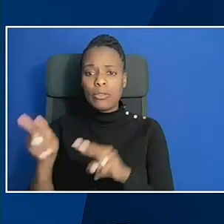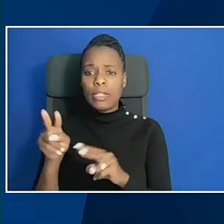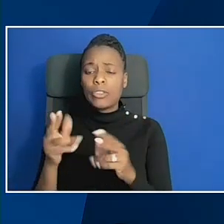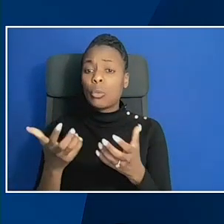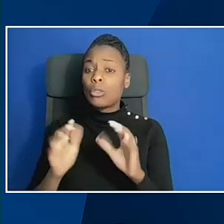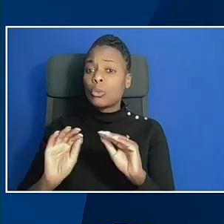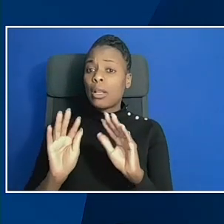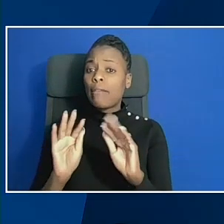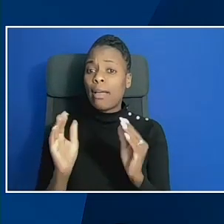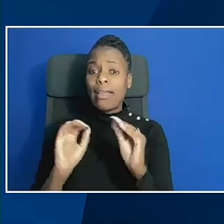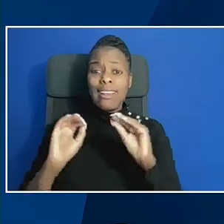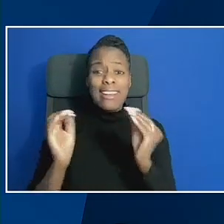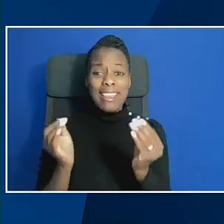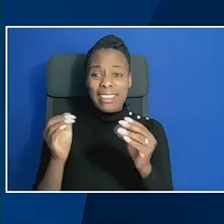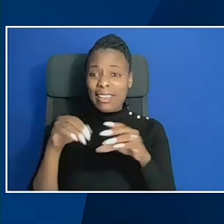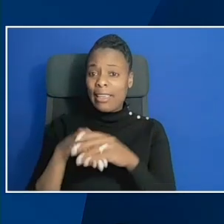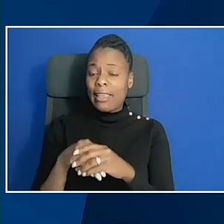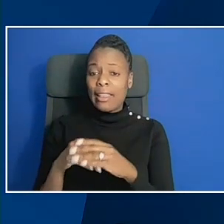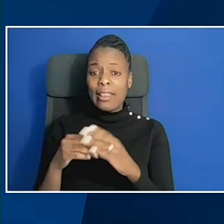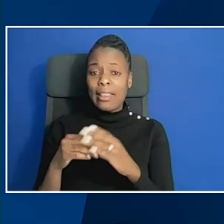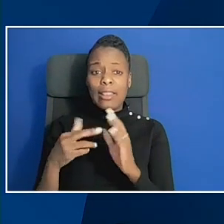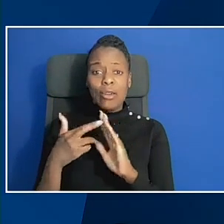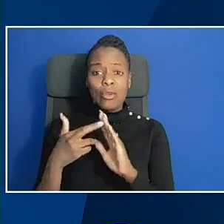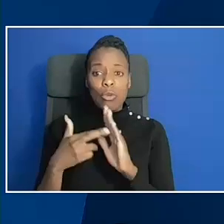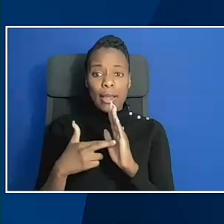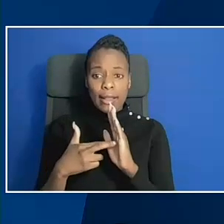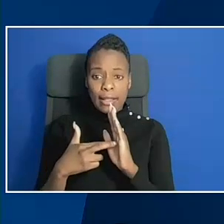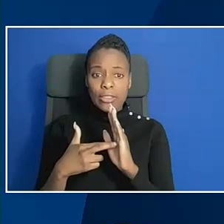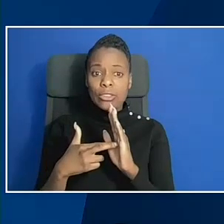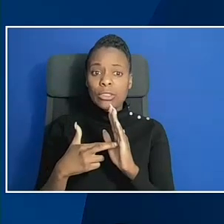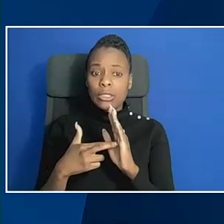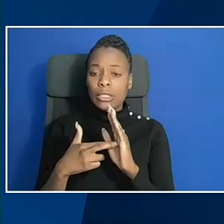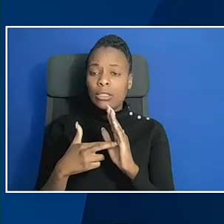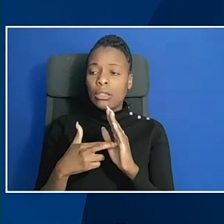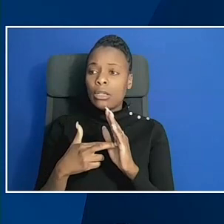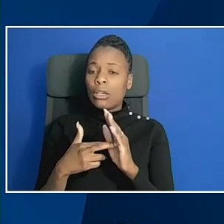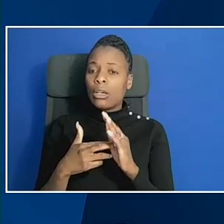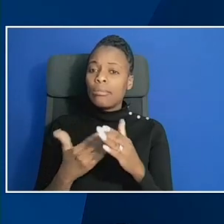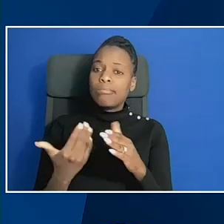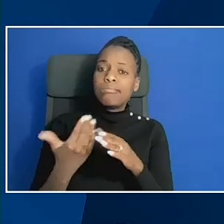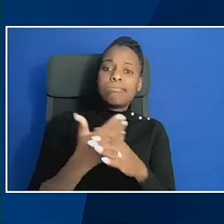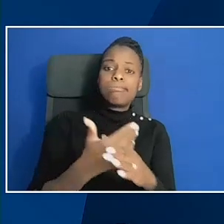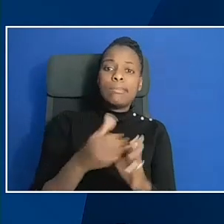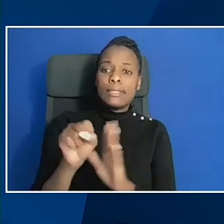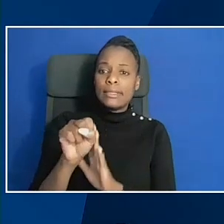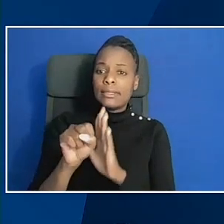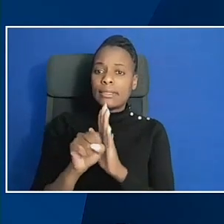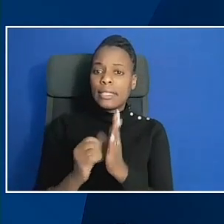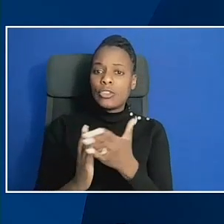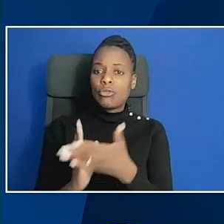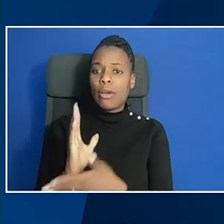in this regulation intrudes on the state's rights to pass their own laws as they see